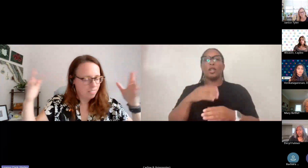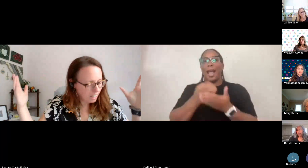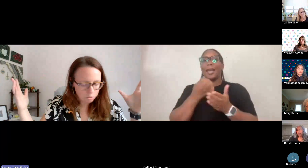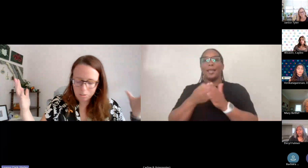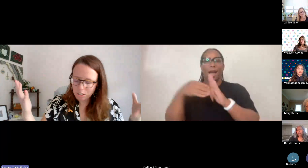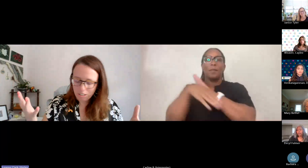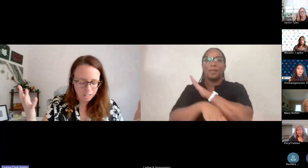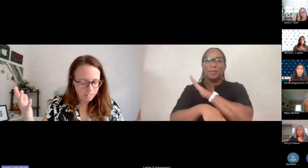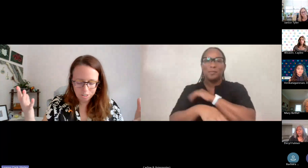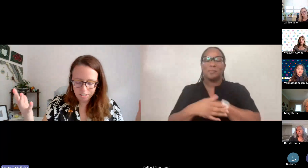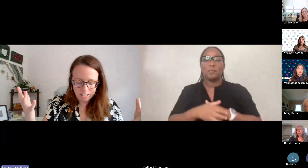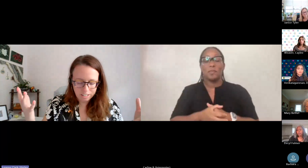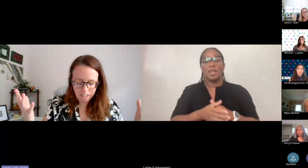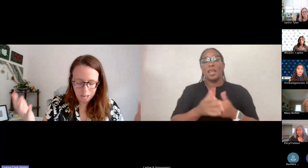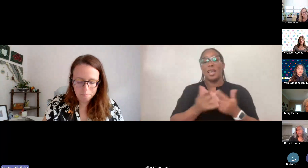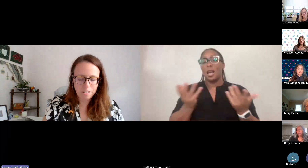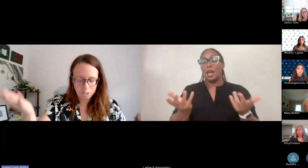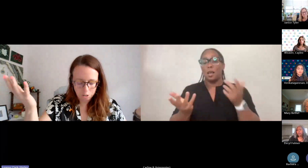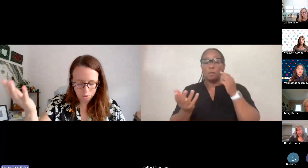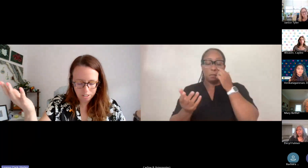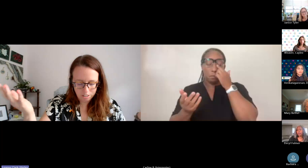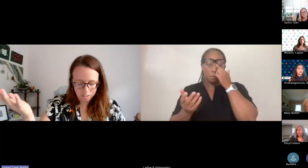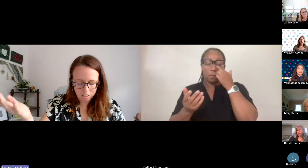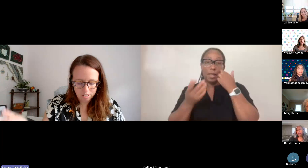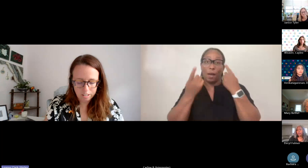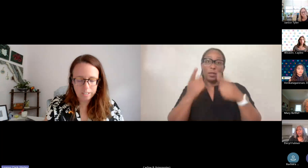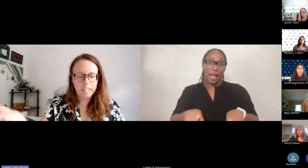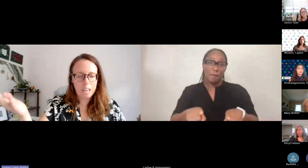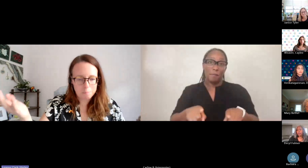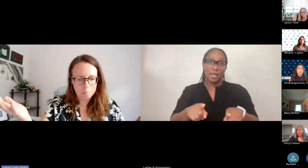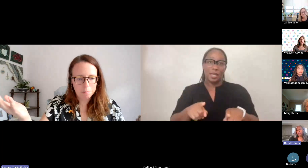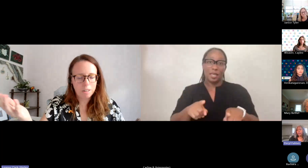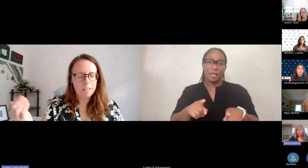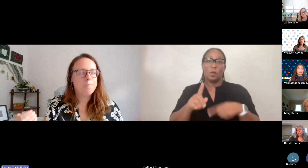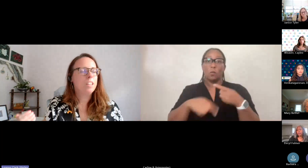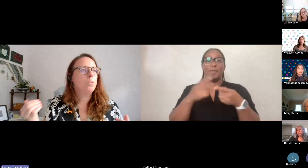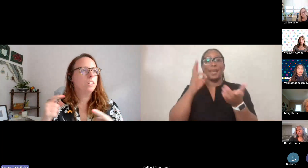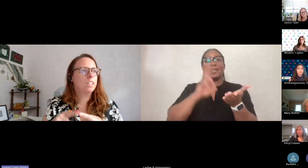That's it. Was that's what was going on during the time that the New Deal came up.